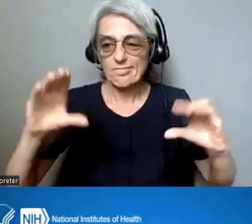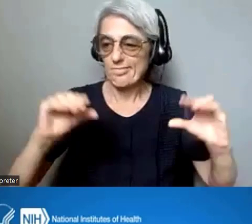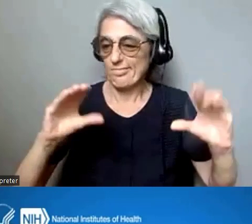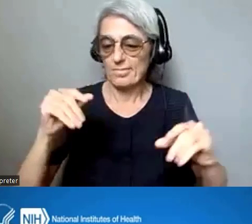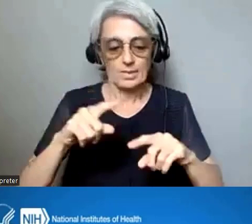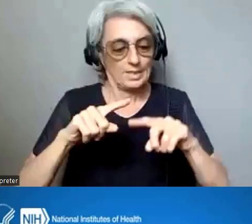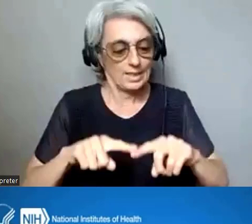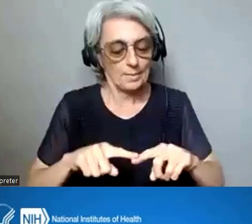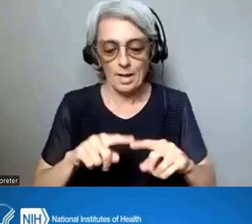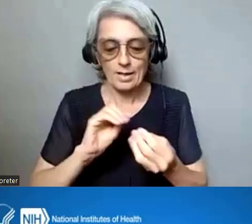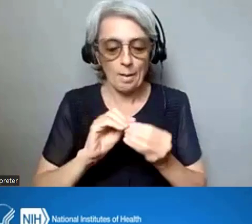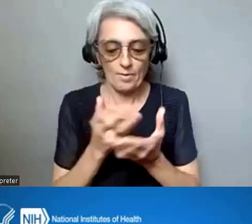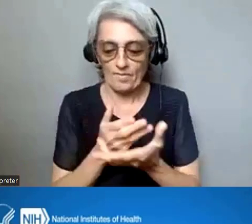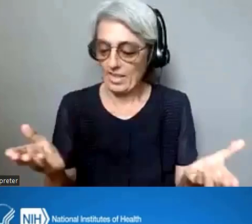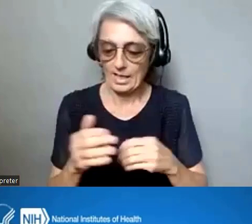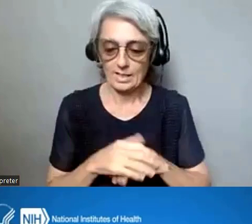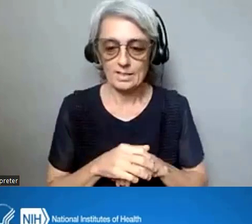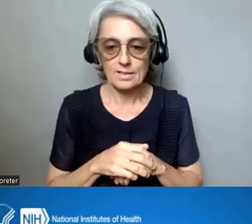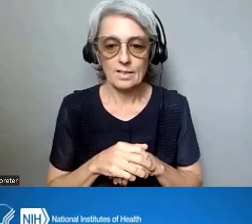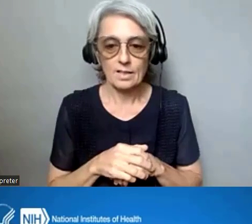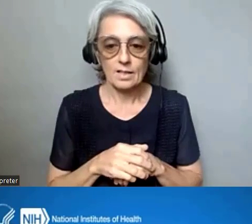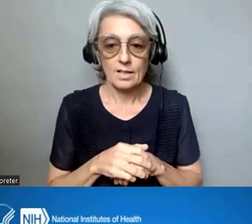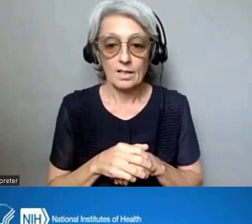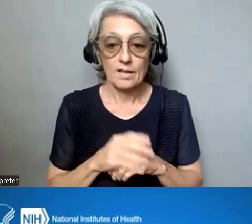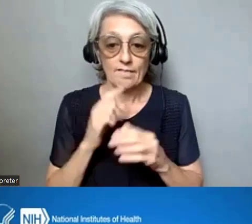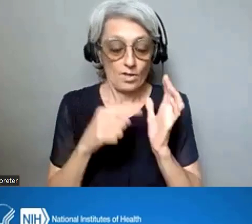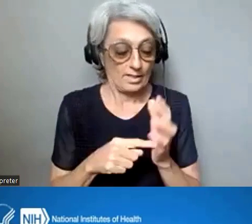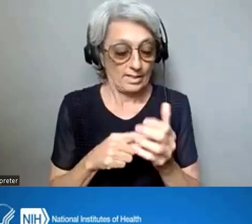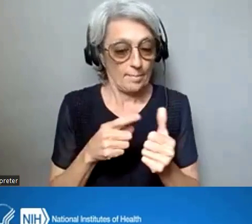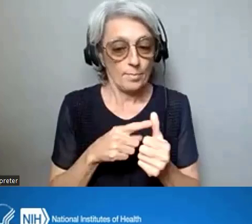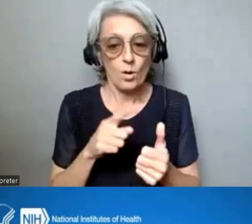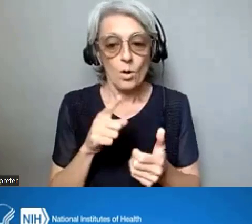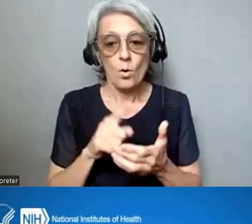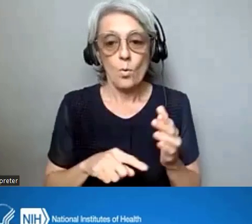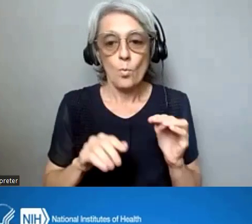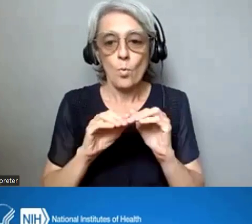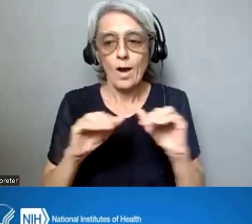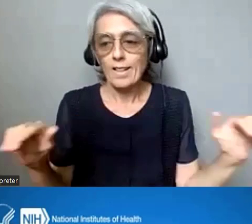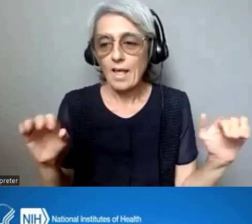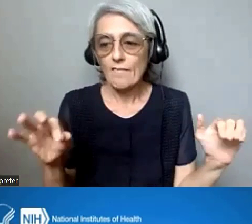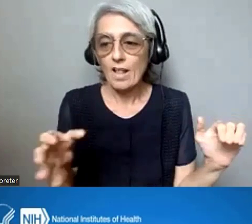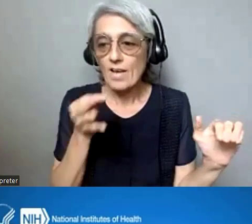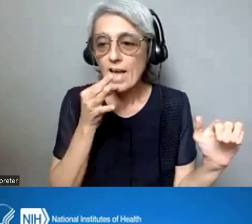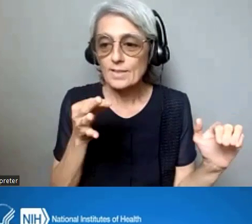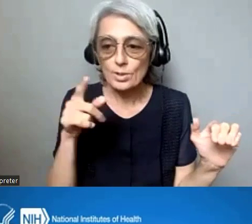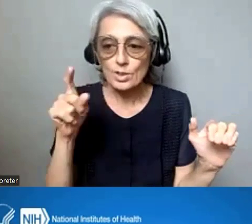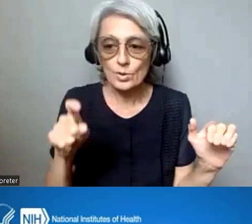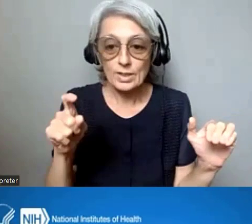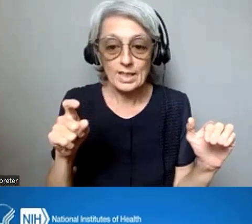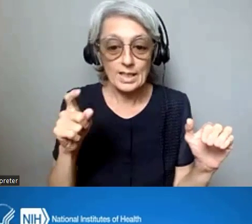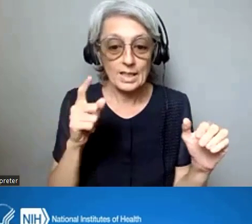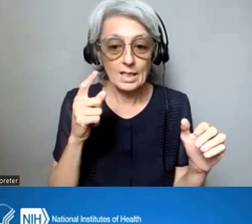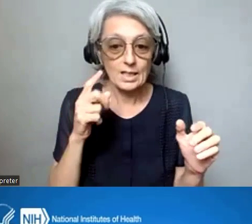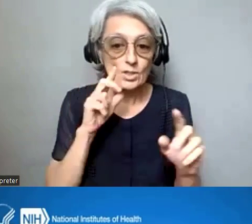Those include, but are not limited to, the level of expertise needed to evaluate each proposal,